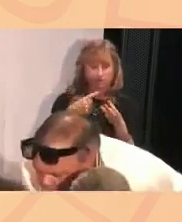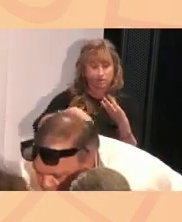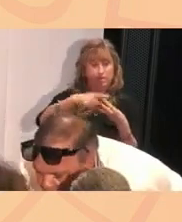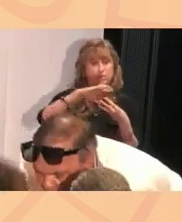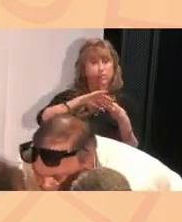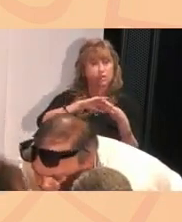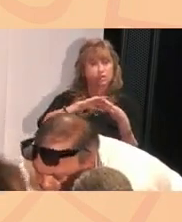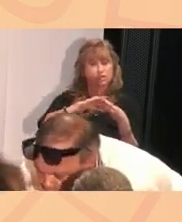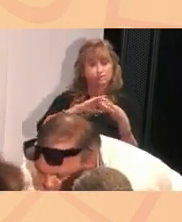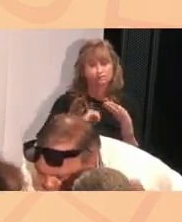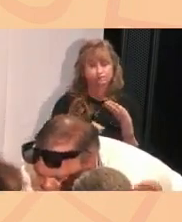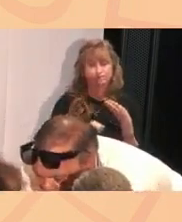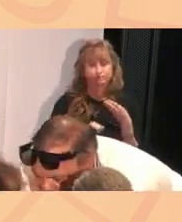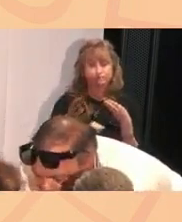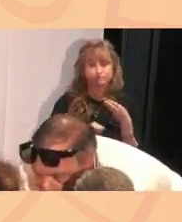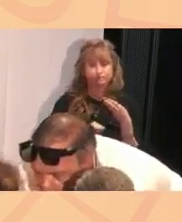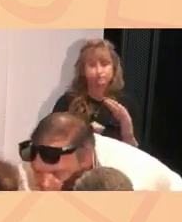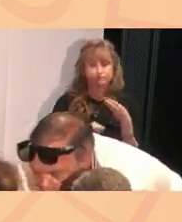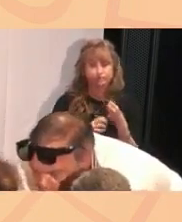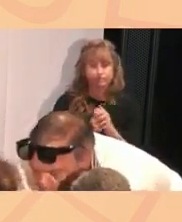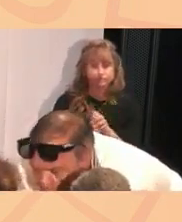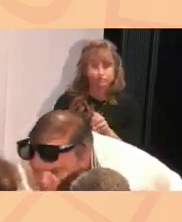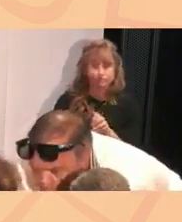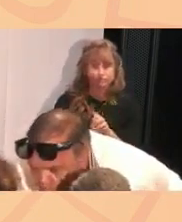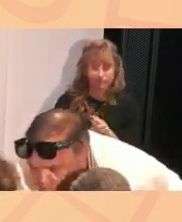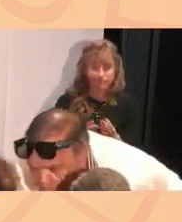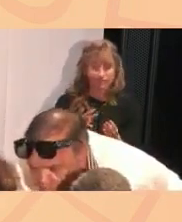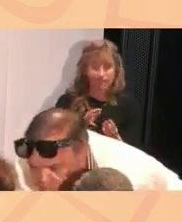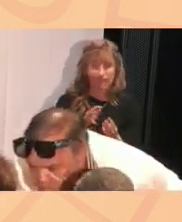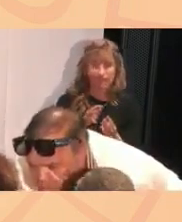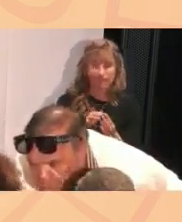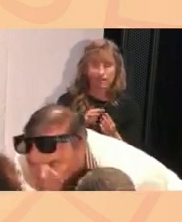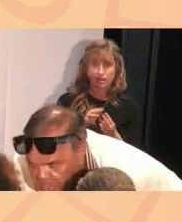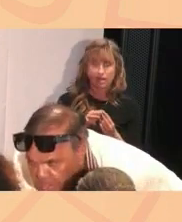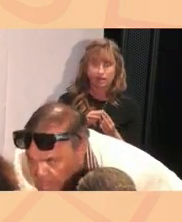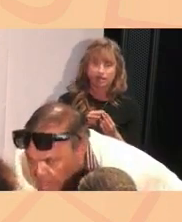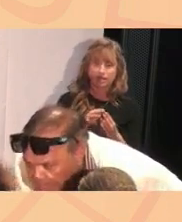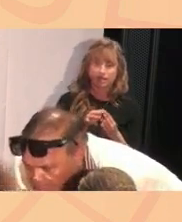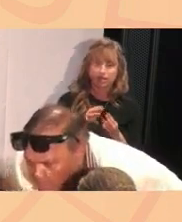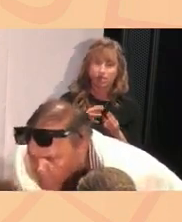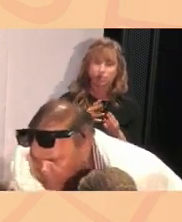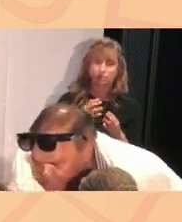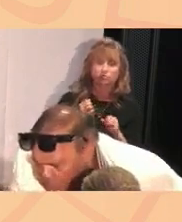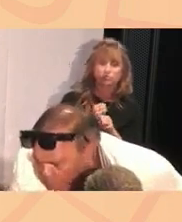drawn on with charcoal and a video installation. And that was it.